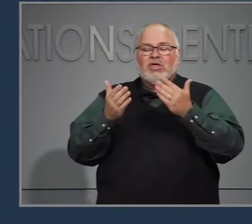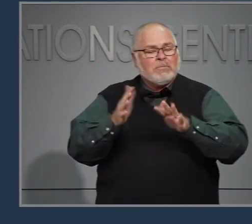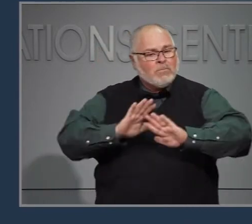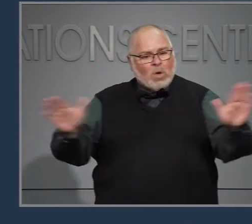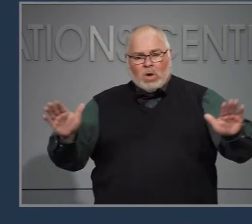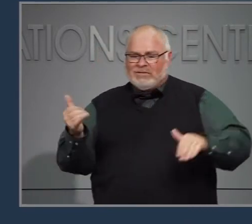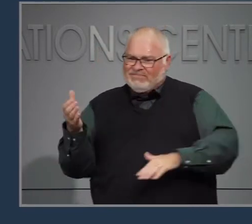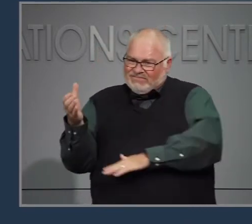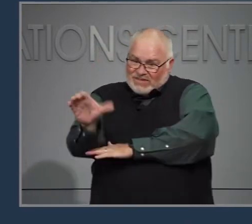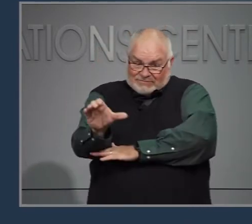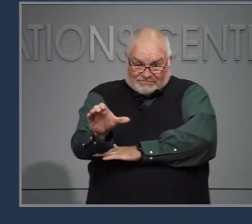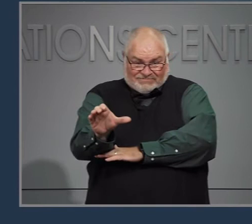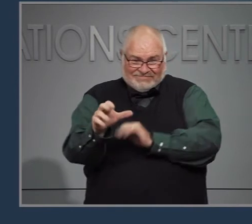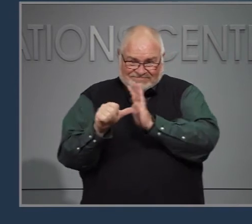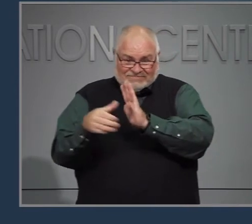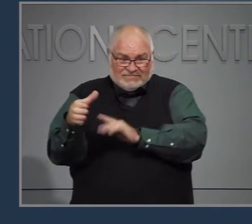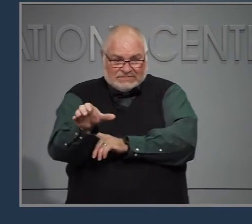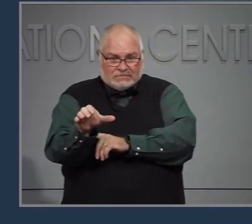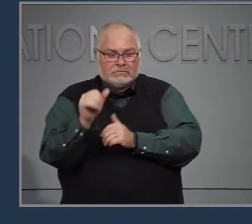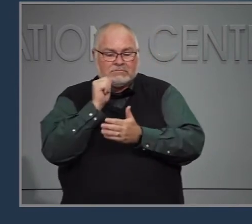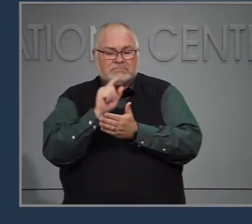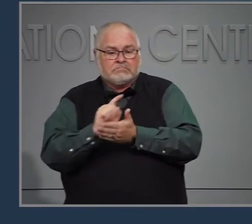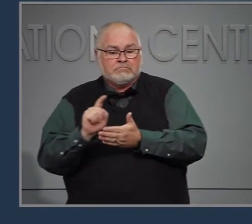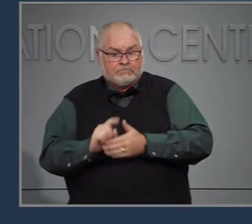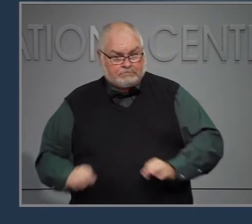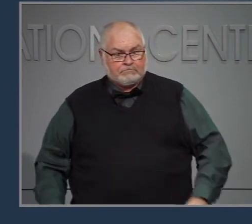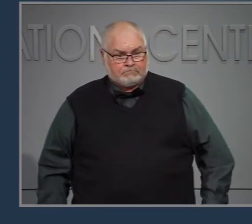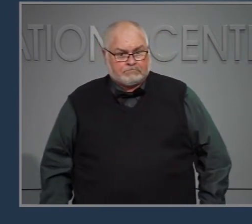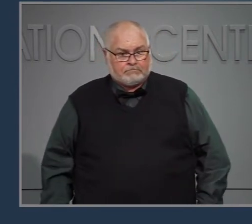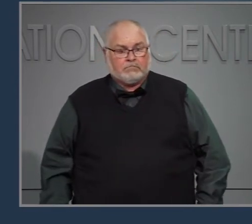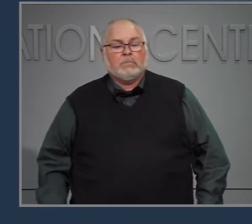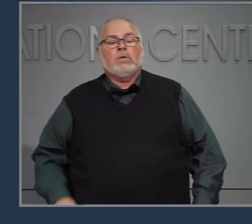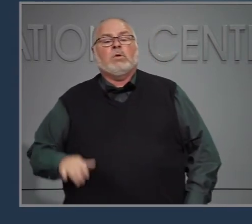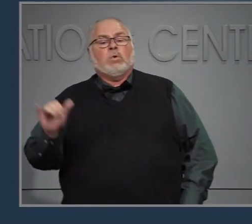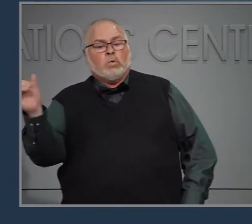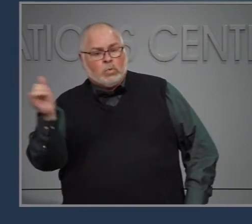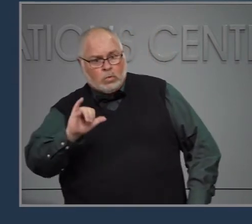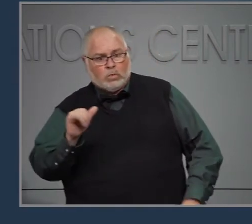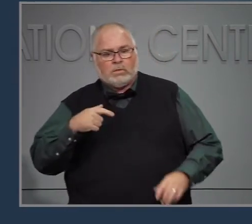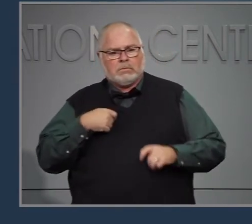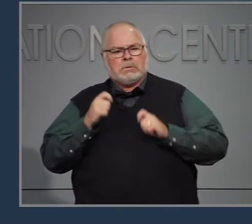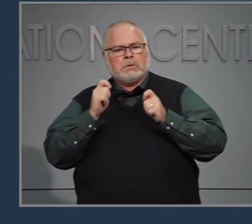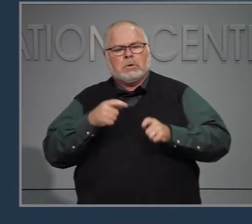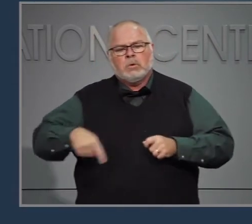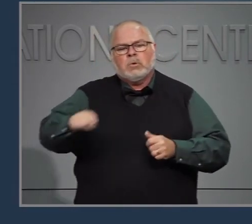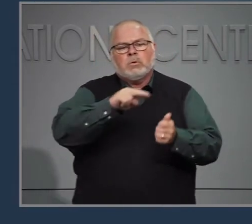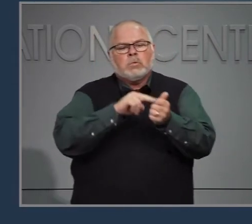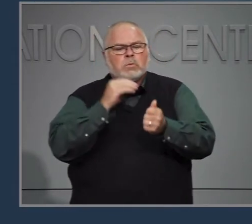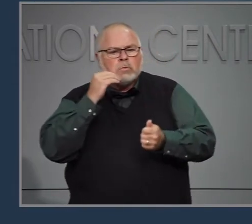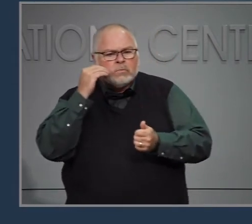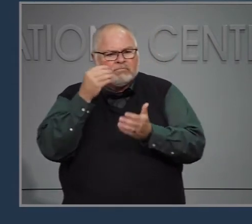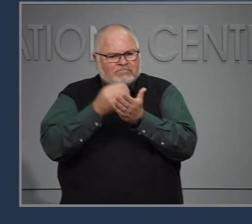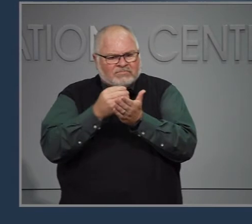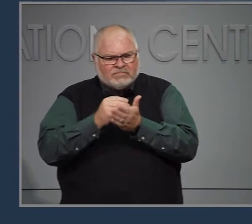STAFF EVERY 2 WEEKS. AND WE ARE GIVING NURSING HOMES FINANCIAL SUPPORT TO MAKE THAT TESTING